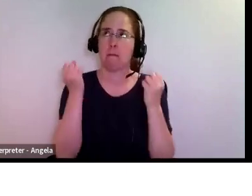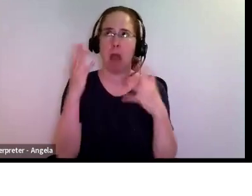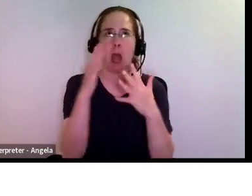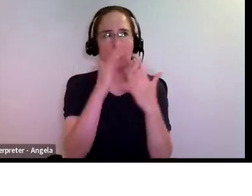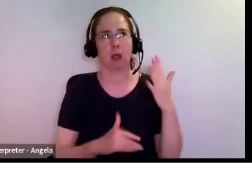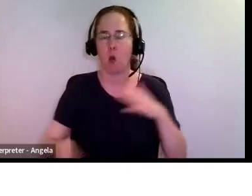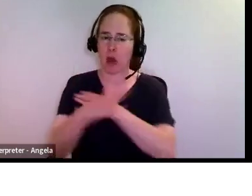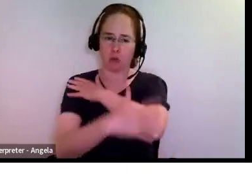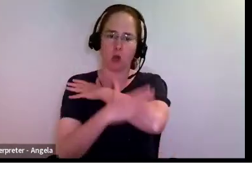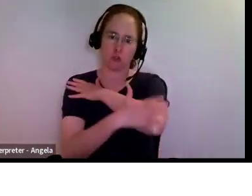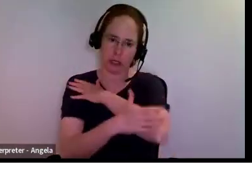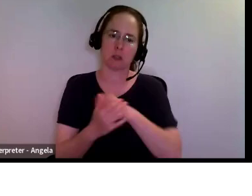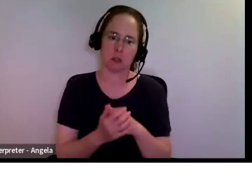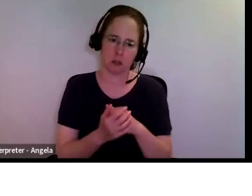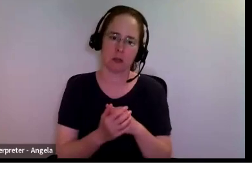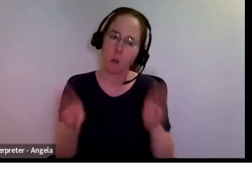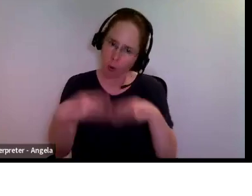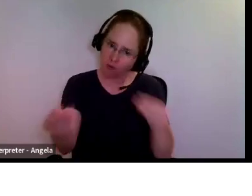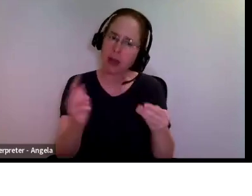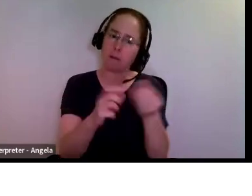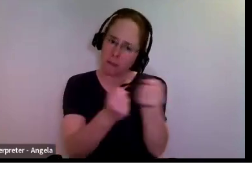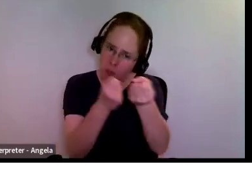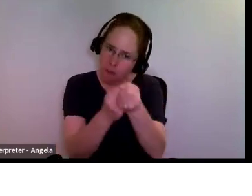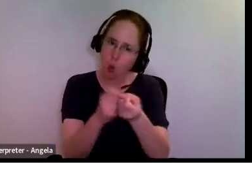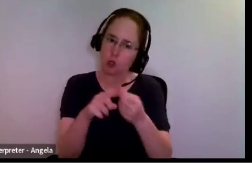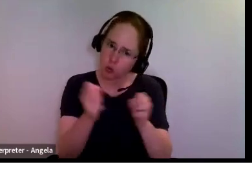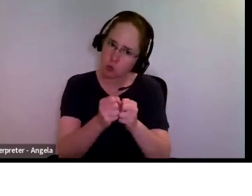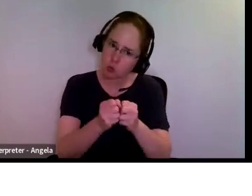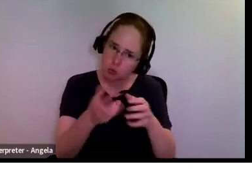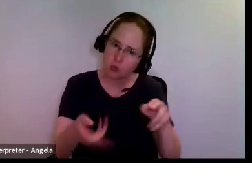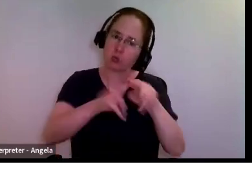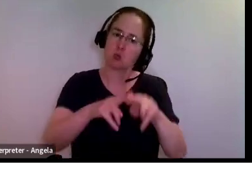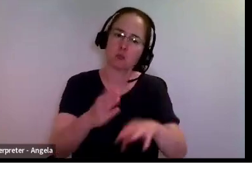country, by providing support To grow skills, providing resources